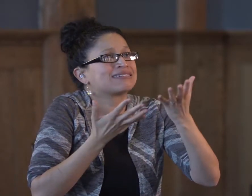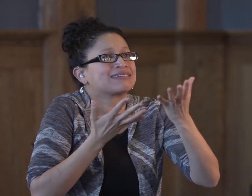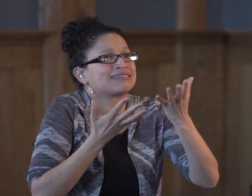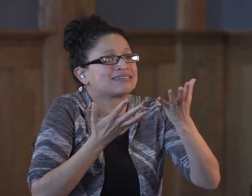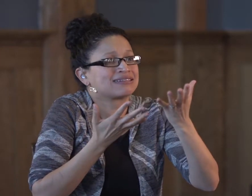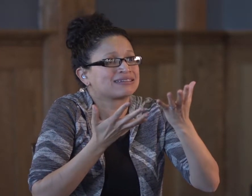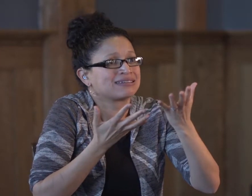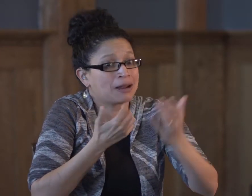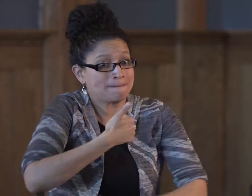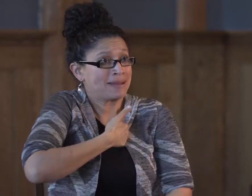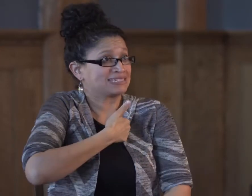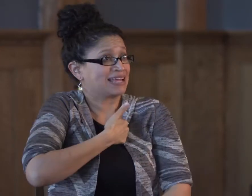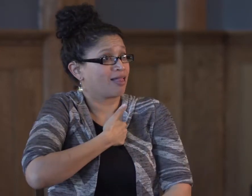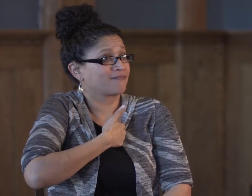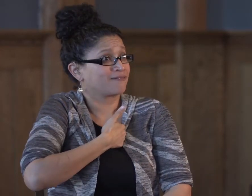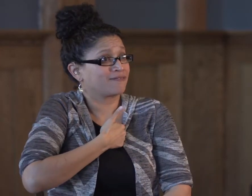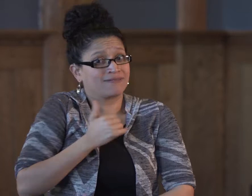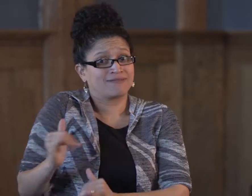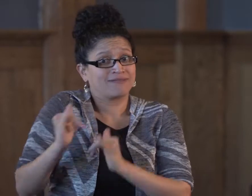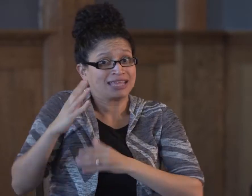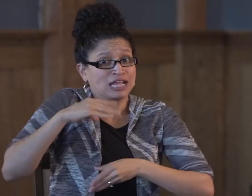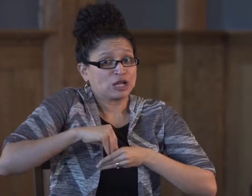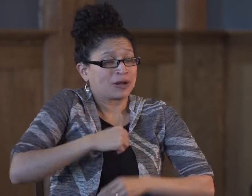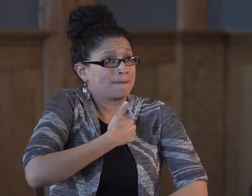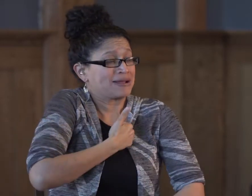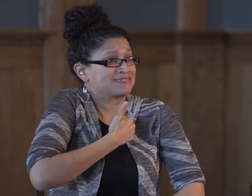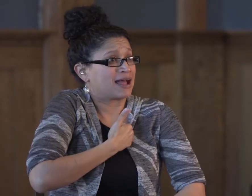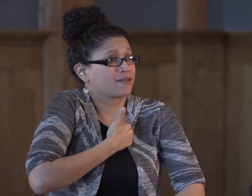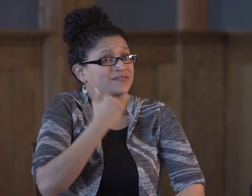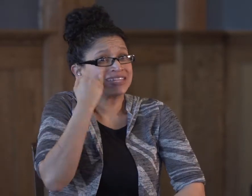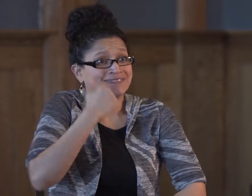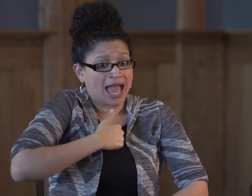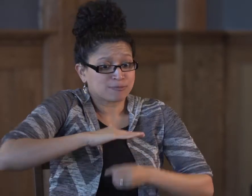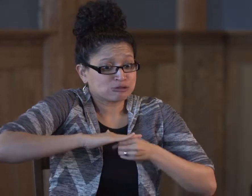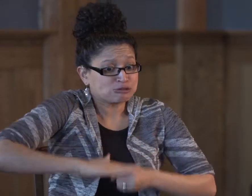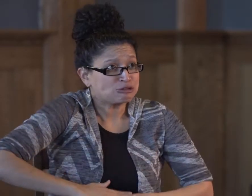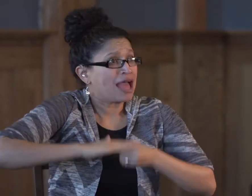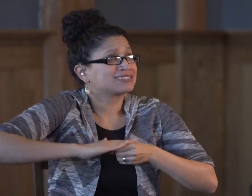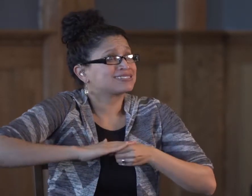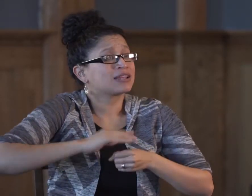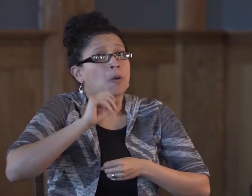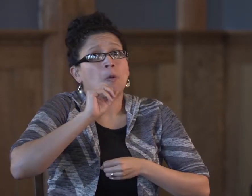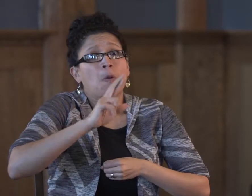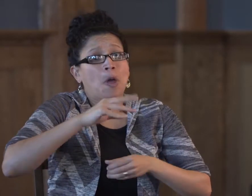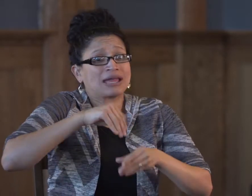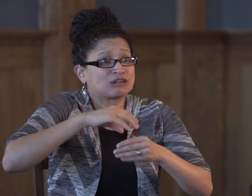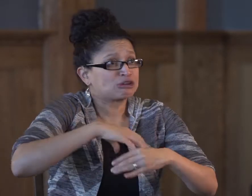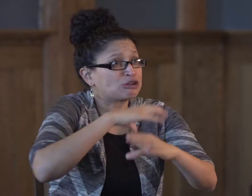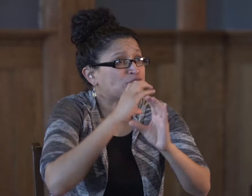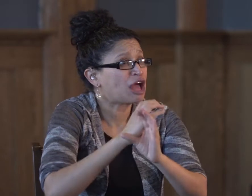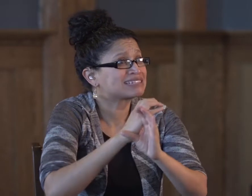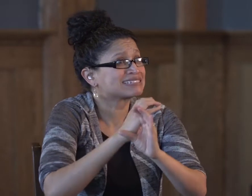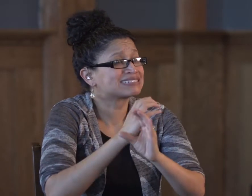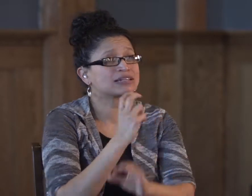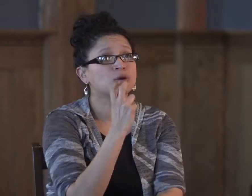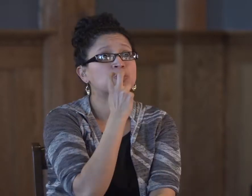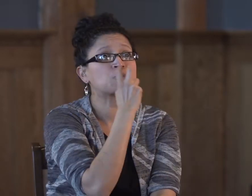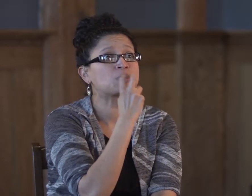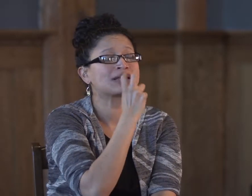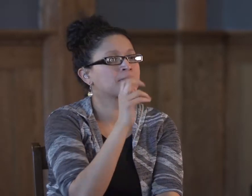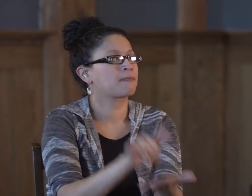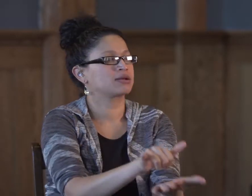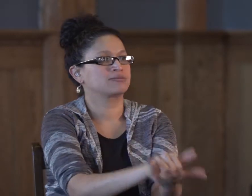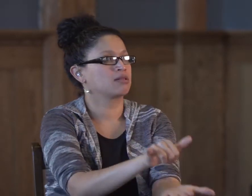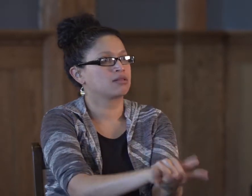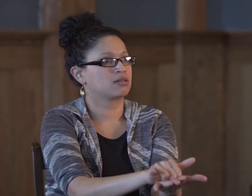Communication is vital, and as a Deaf individual, if I am stressed, if I am in crisis, reading